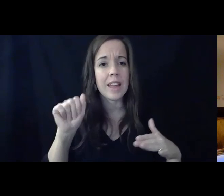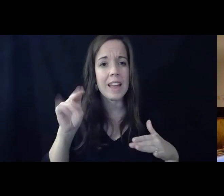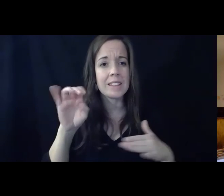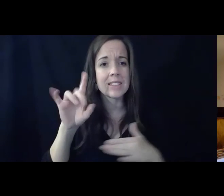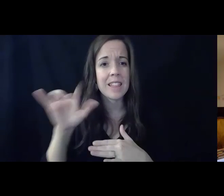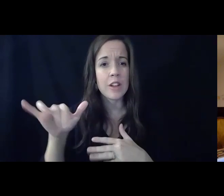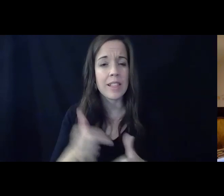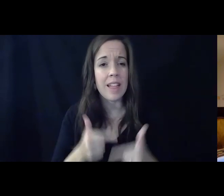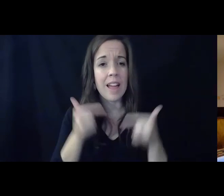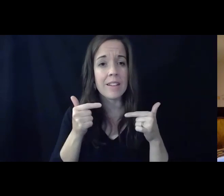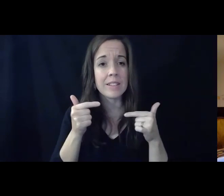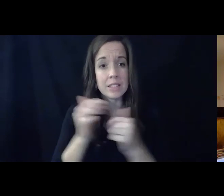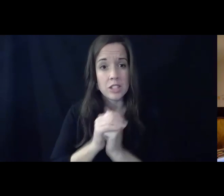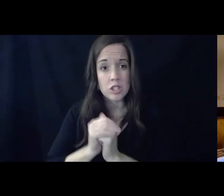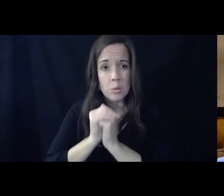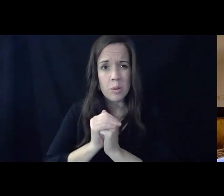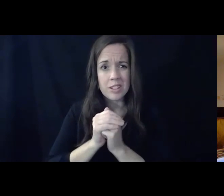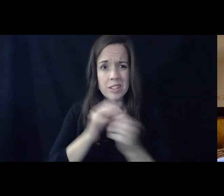Did your worship falter once you were sure you were good?